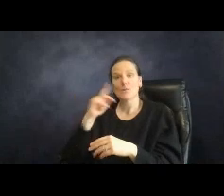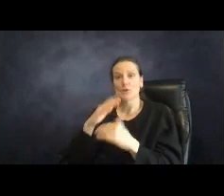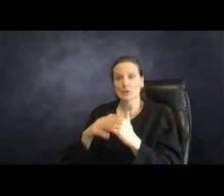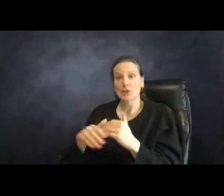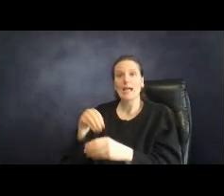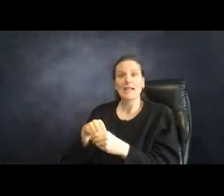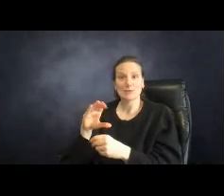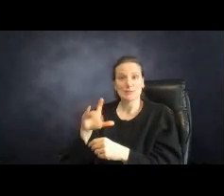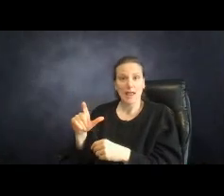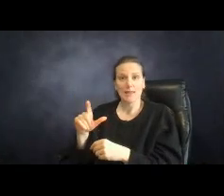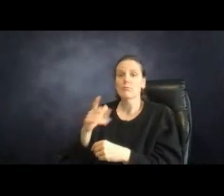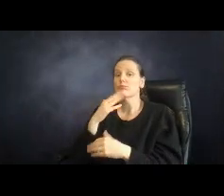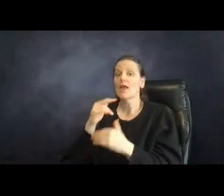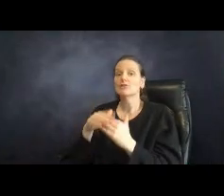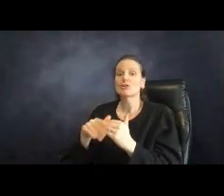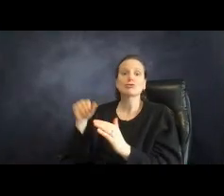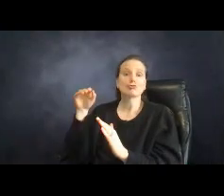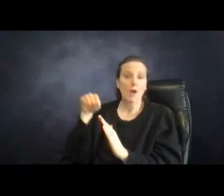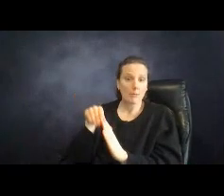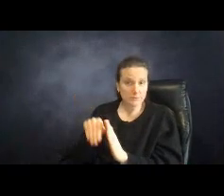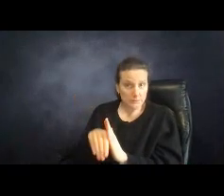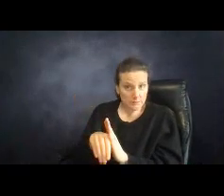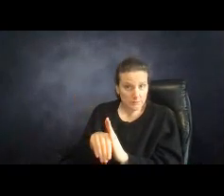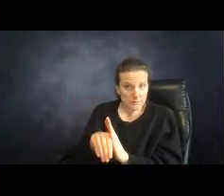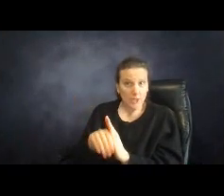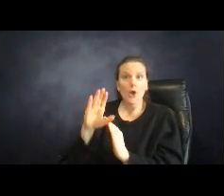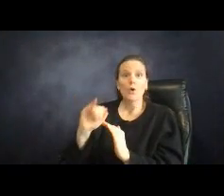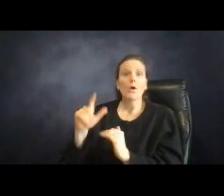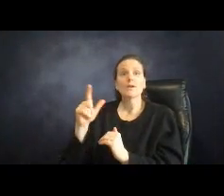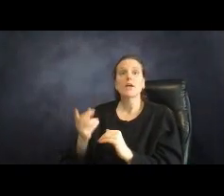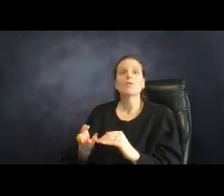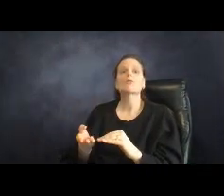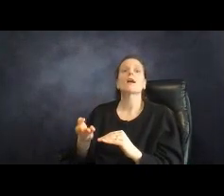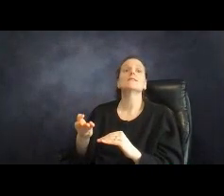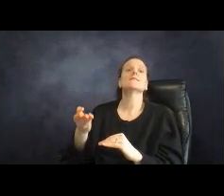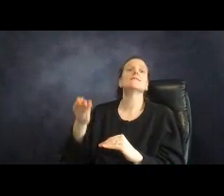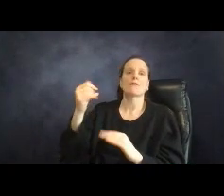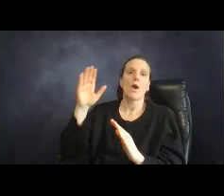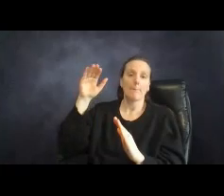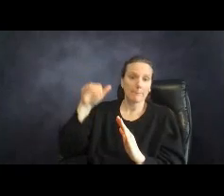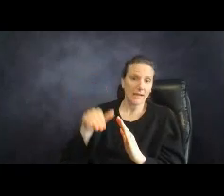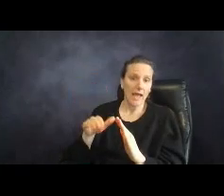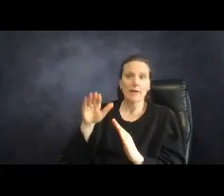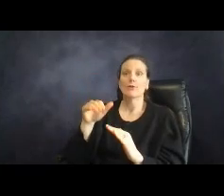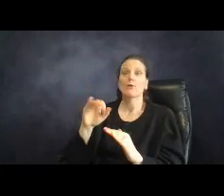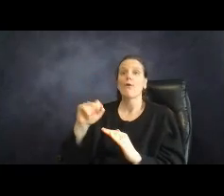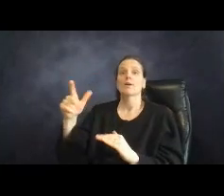Then the blood sugar drops, then your cortisol rises. So especially if it's going up and down, cortisol will rise.